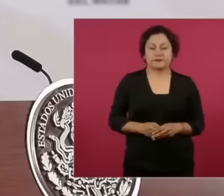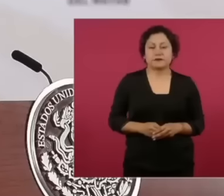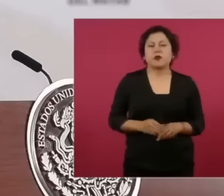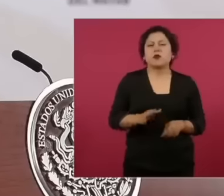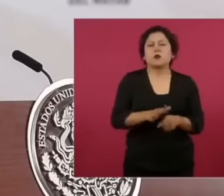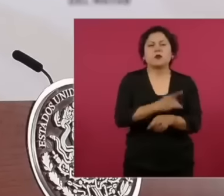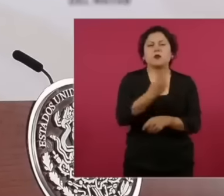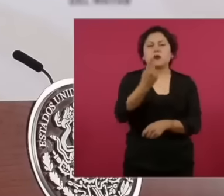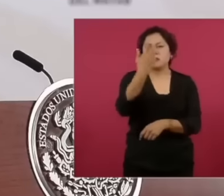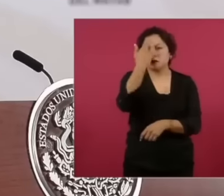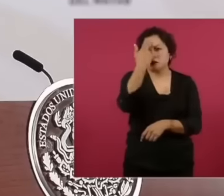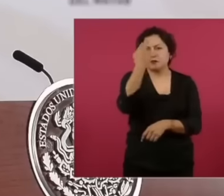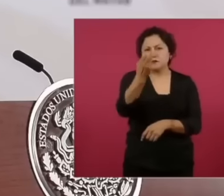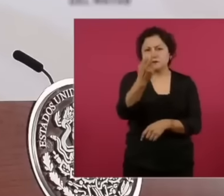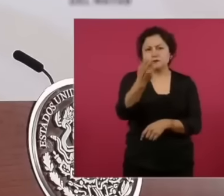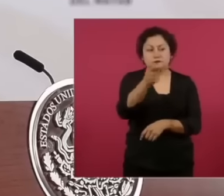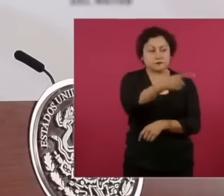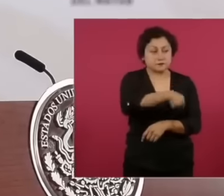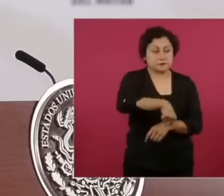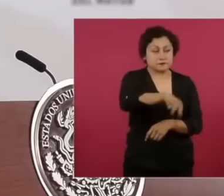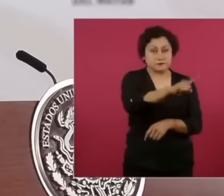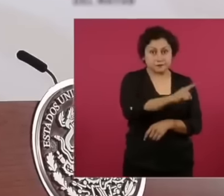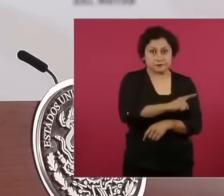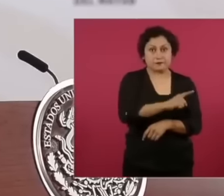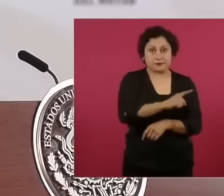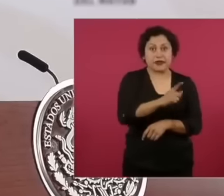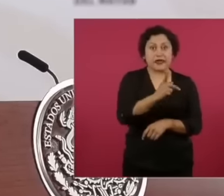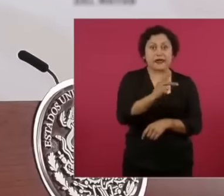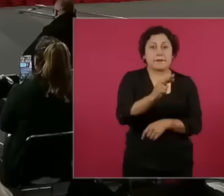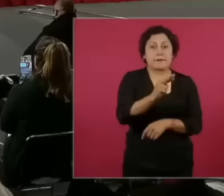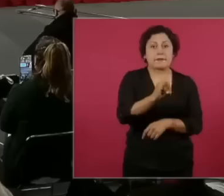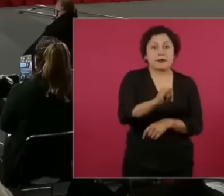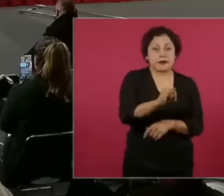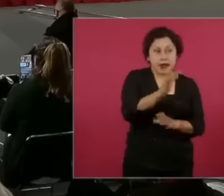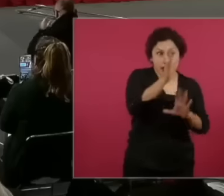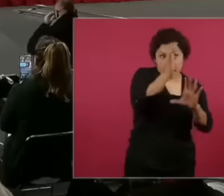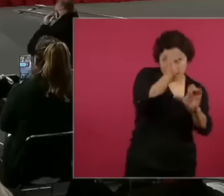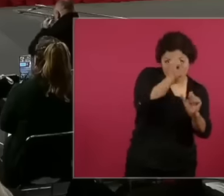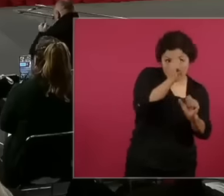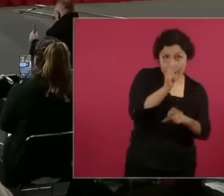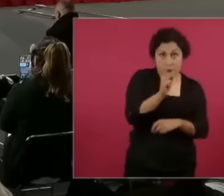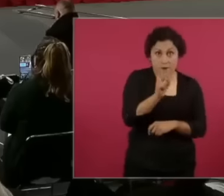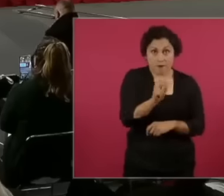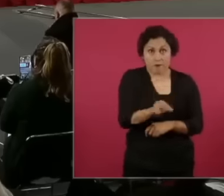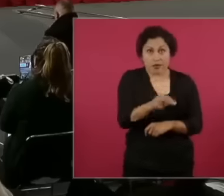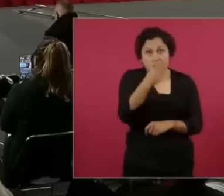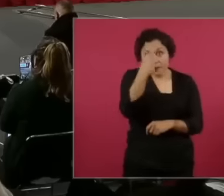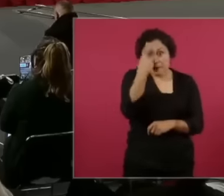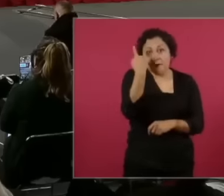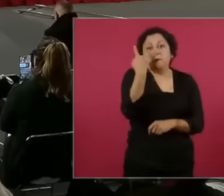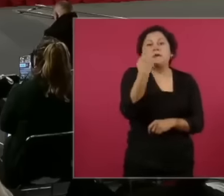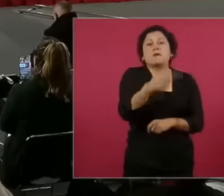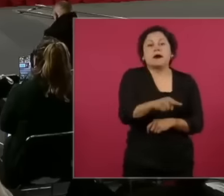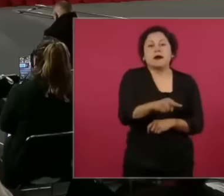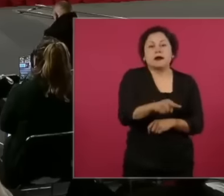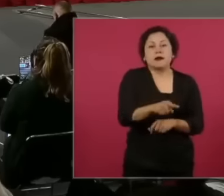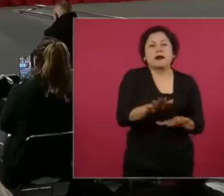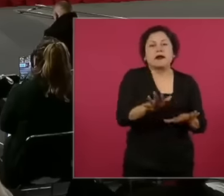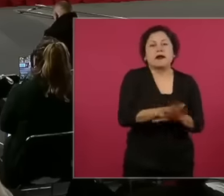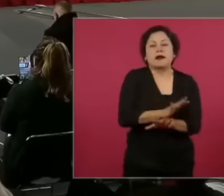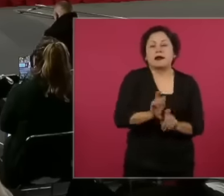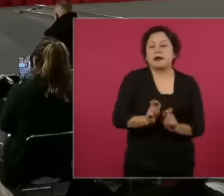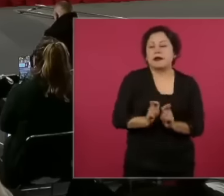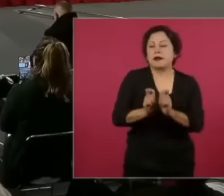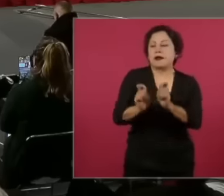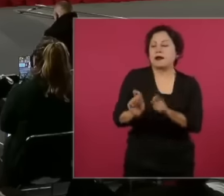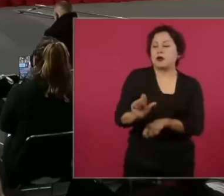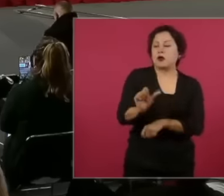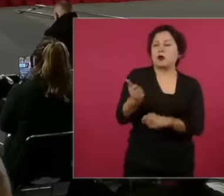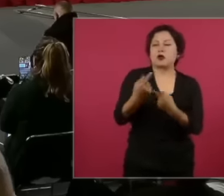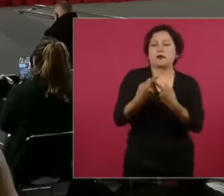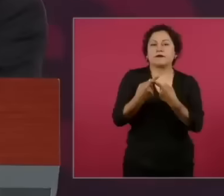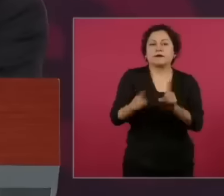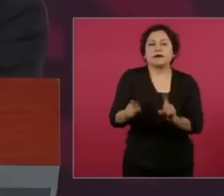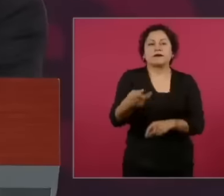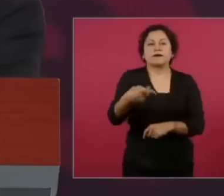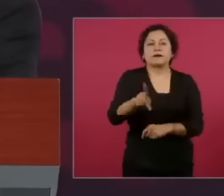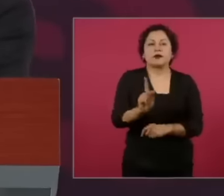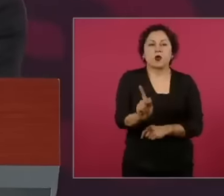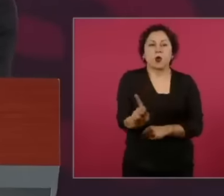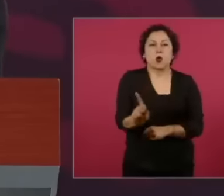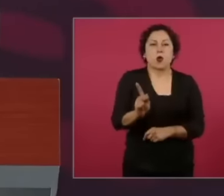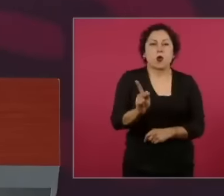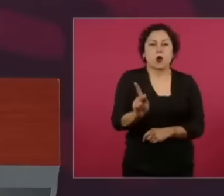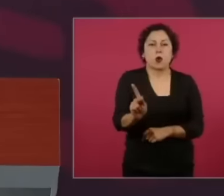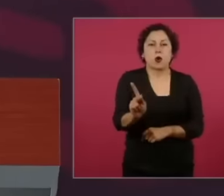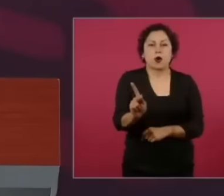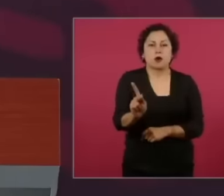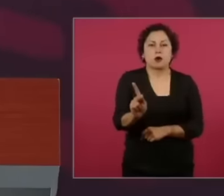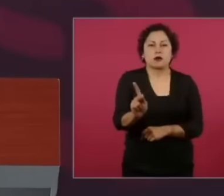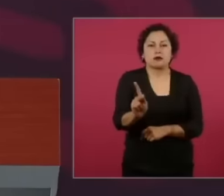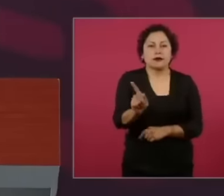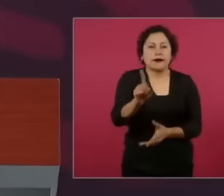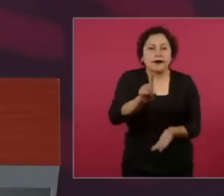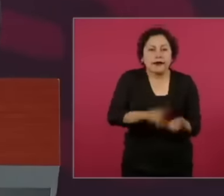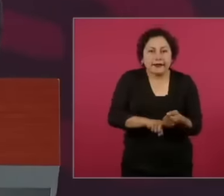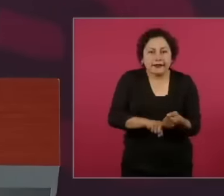change and they ended up joining together just because they didn't count one of the things that